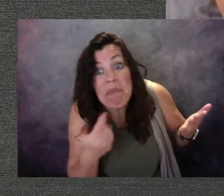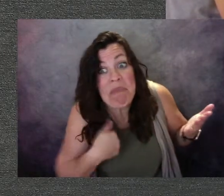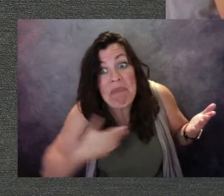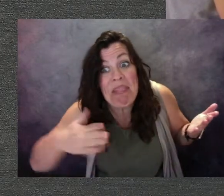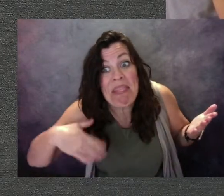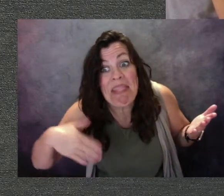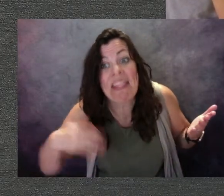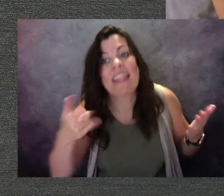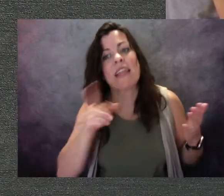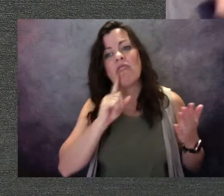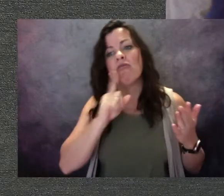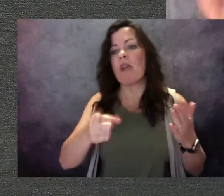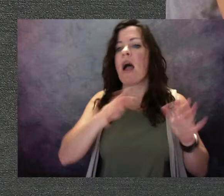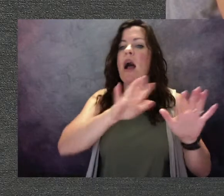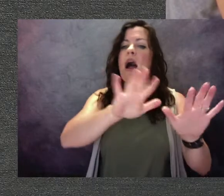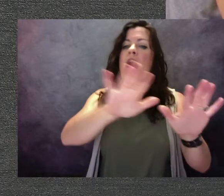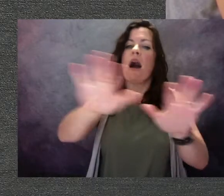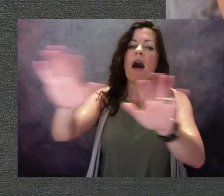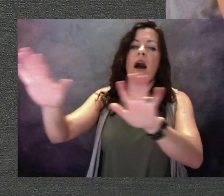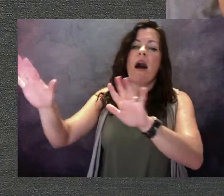things in the world, especially nature.